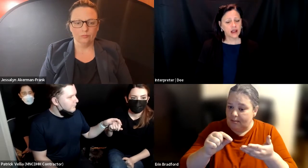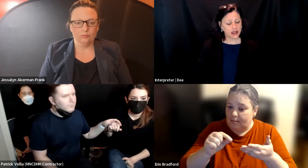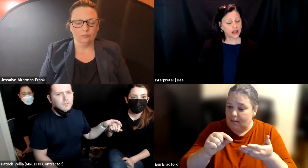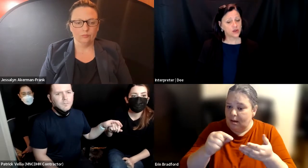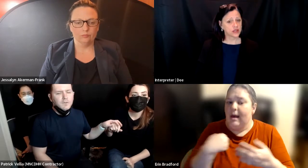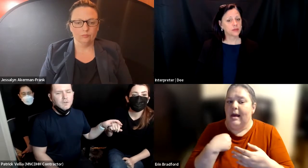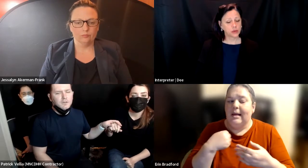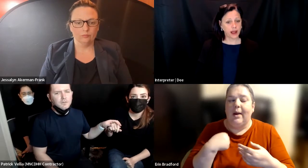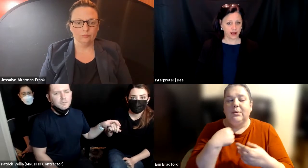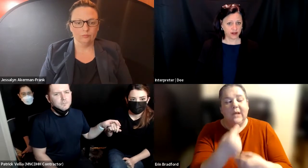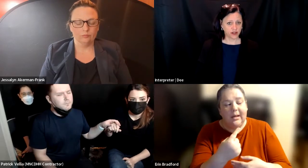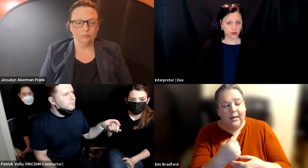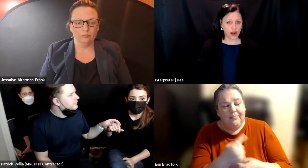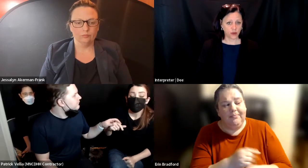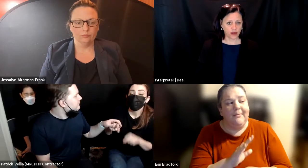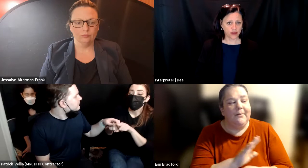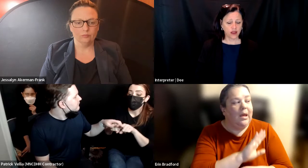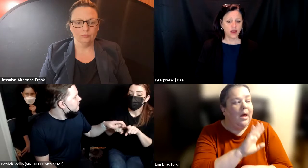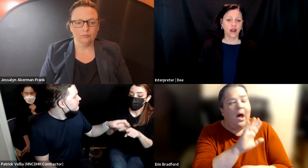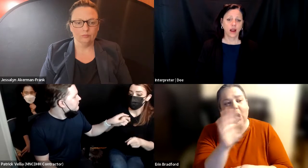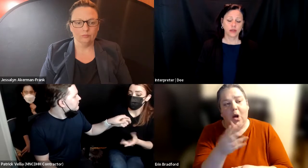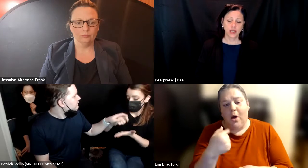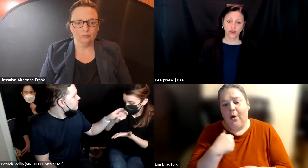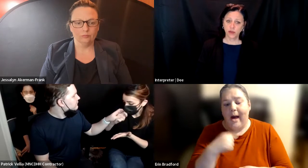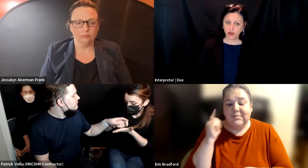So I have my own notepad or notebook that I use which is a lighter yellow.